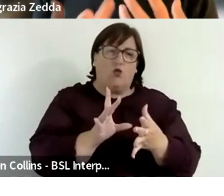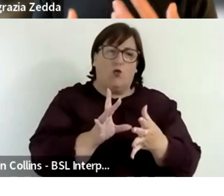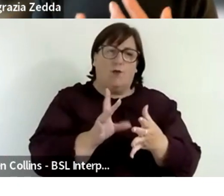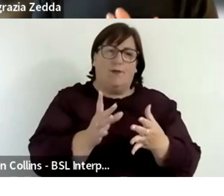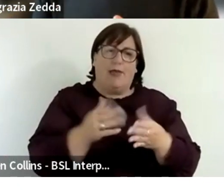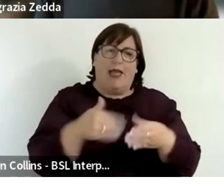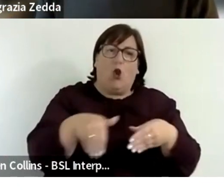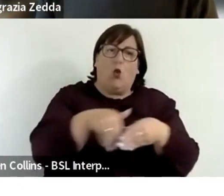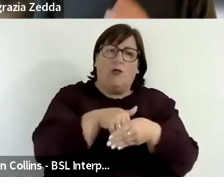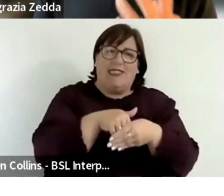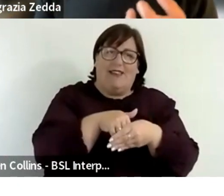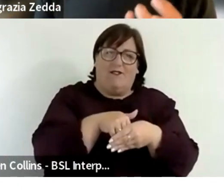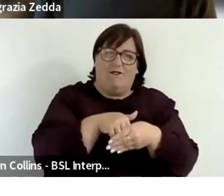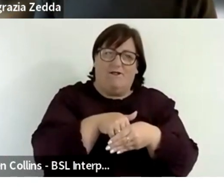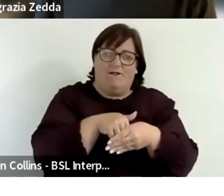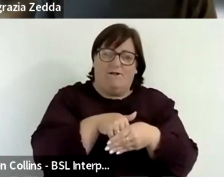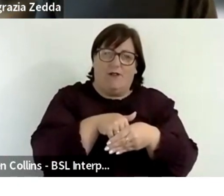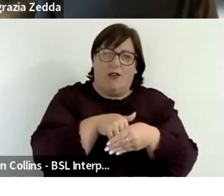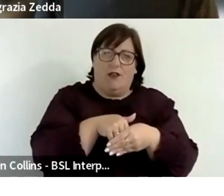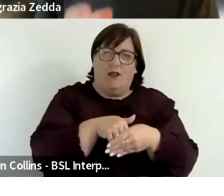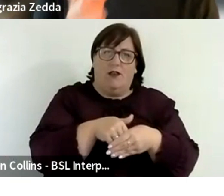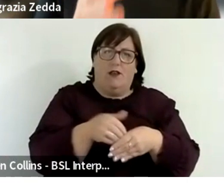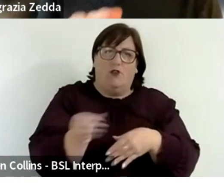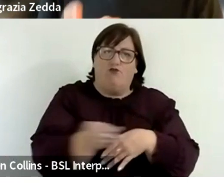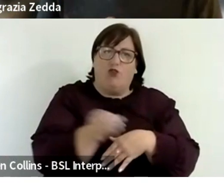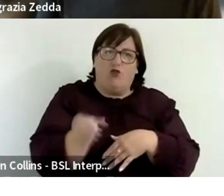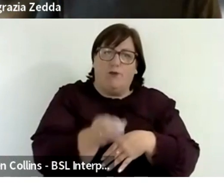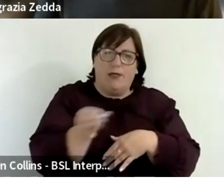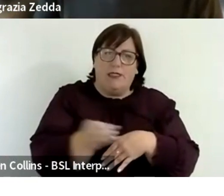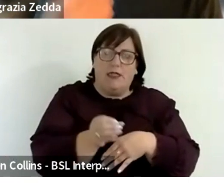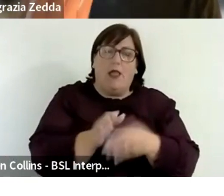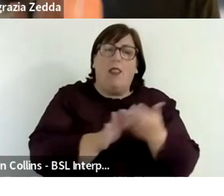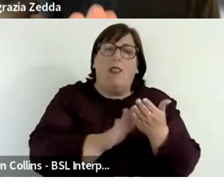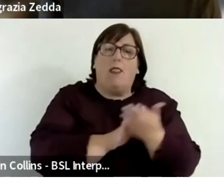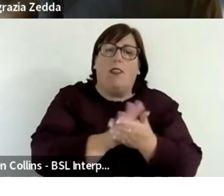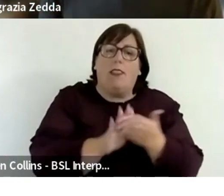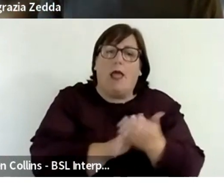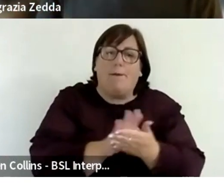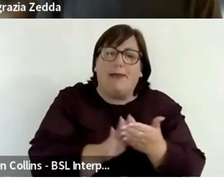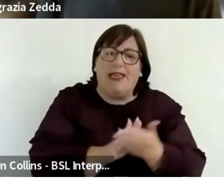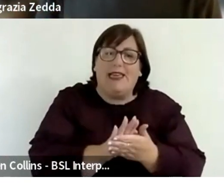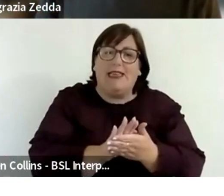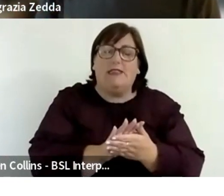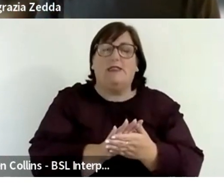What does that mean? It means when you meet someone at an interview at HS2,